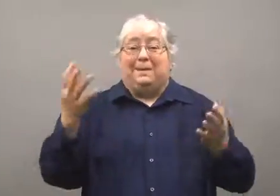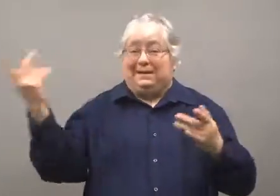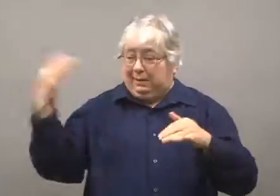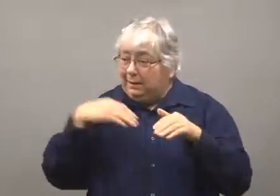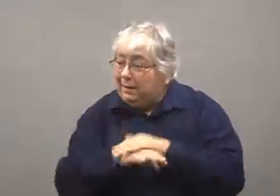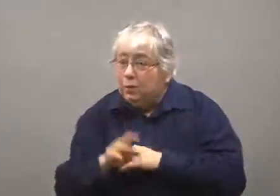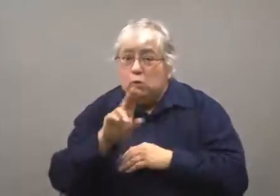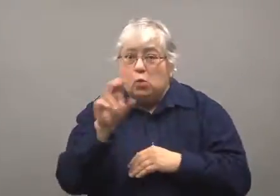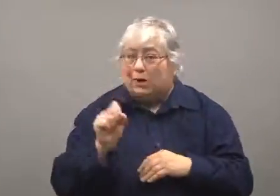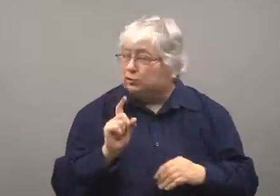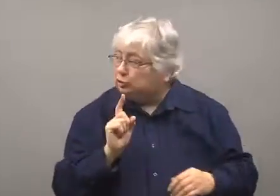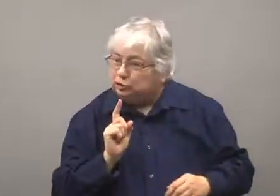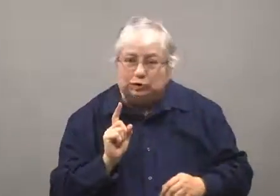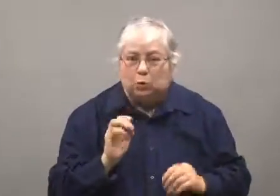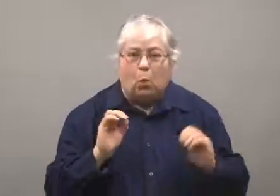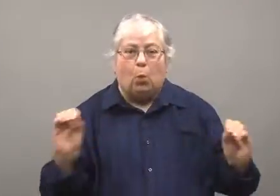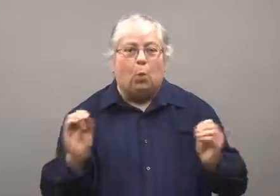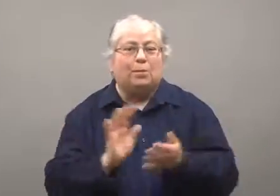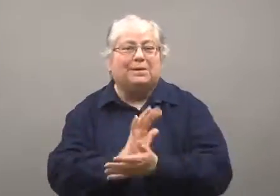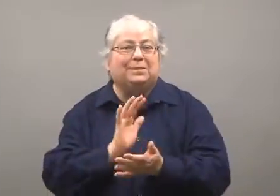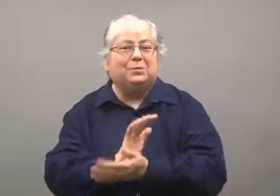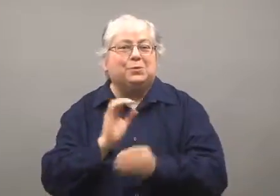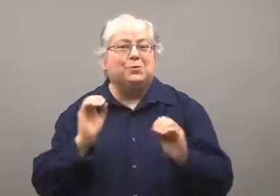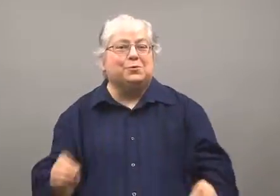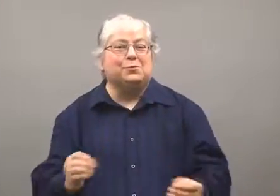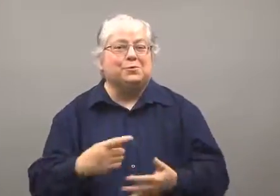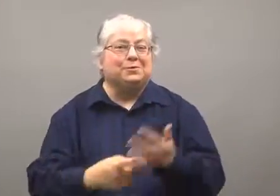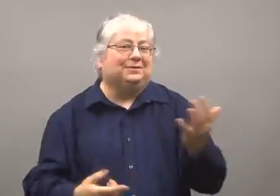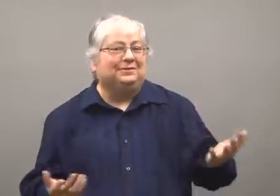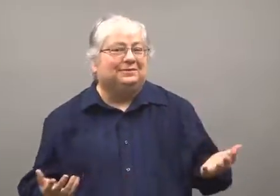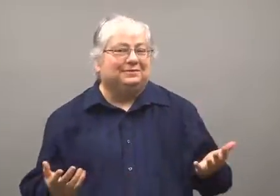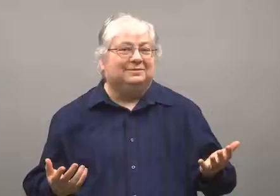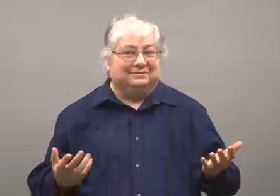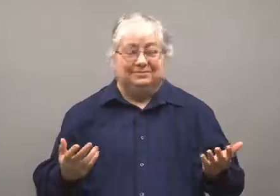Many immigrants are undocumented.